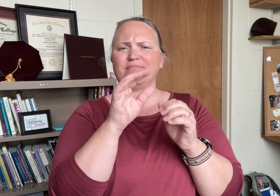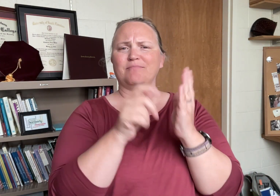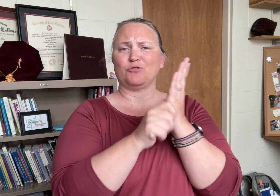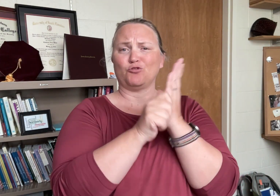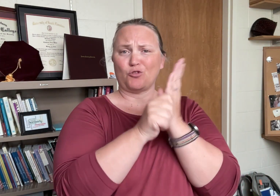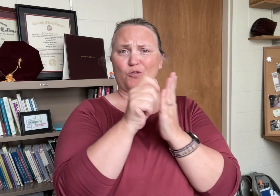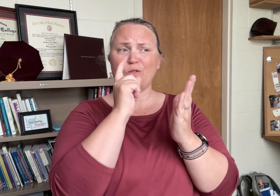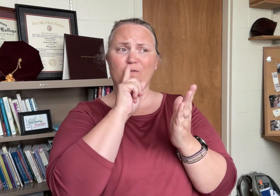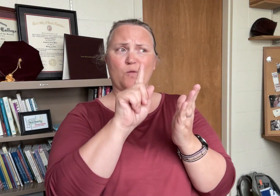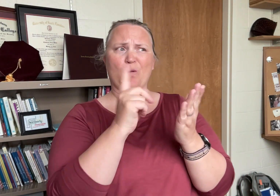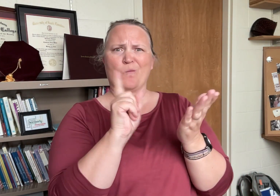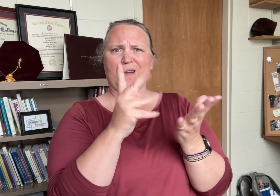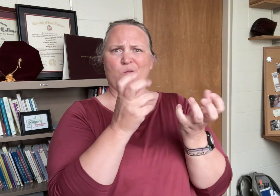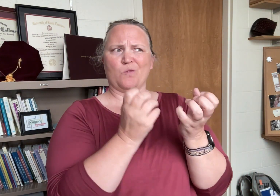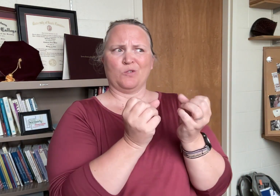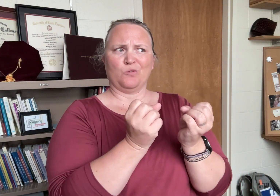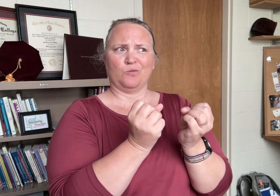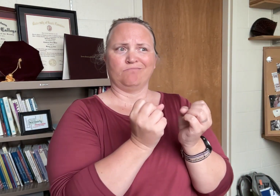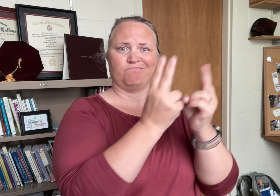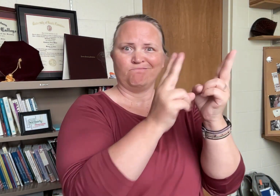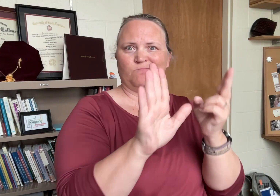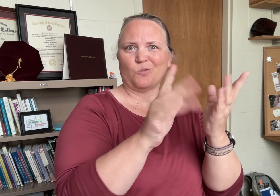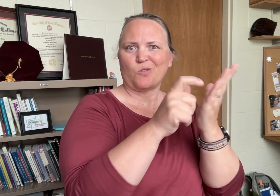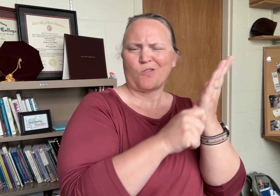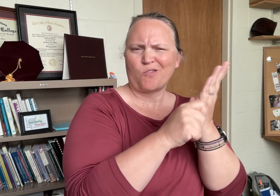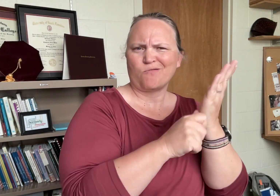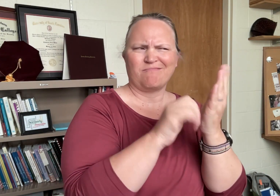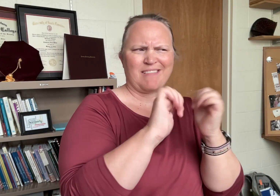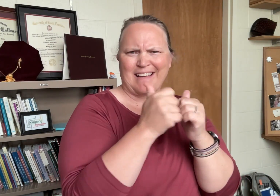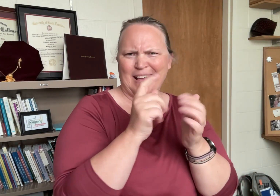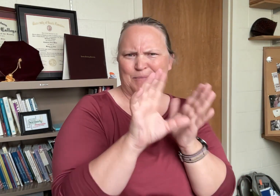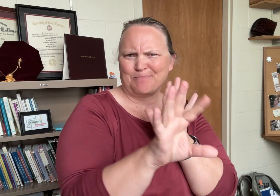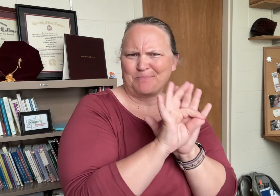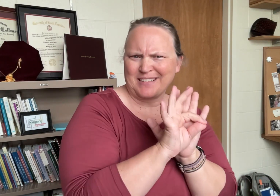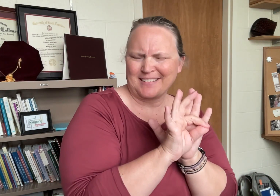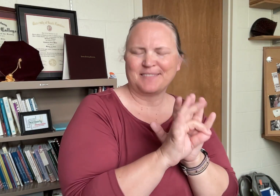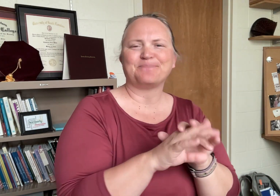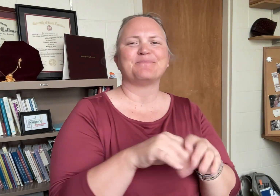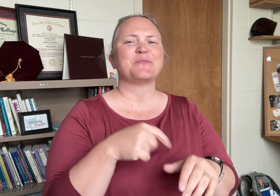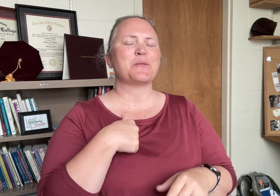to selecting a journal where they can submit an article they're working on.